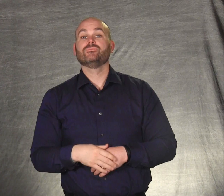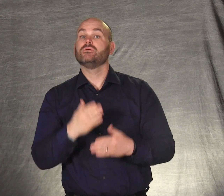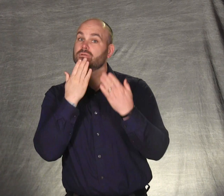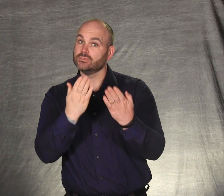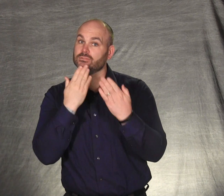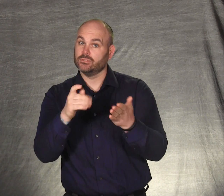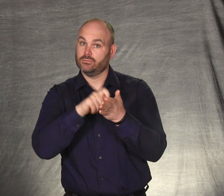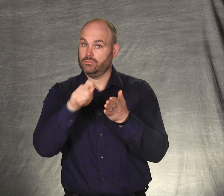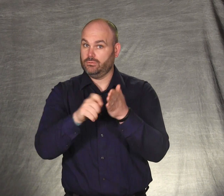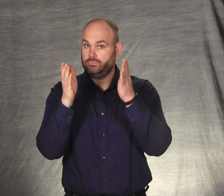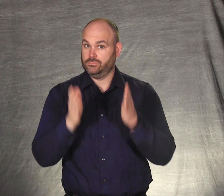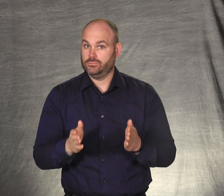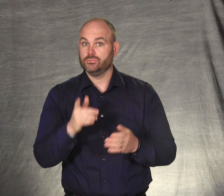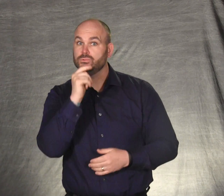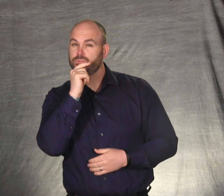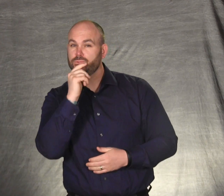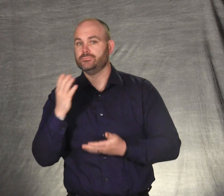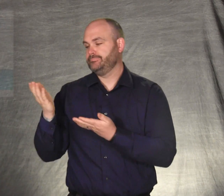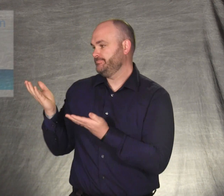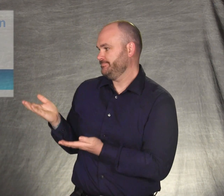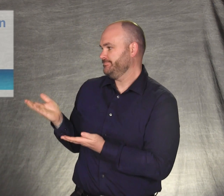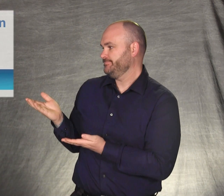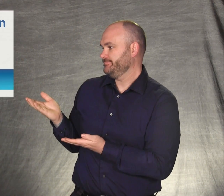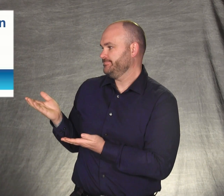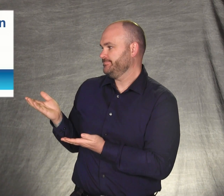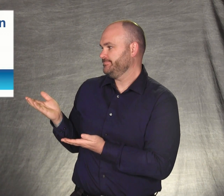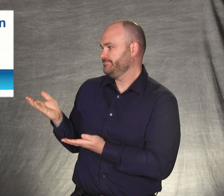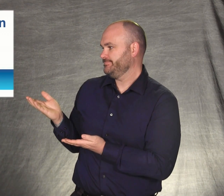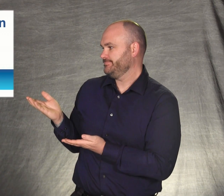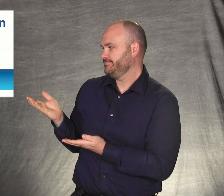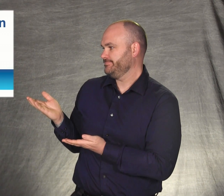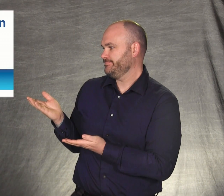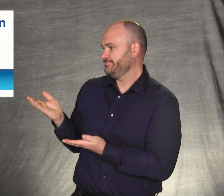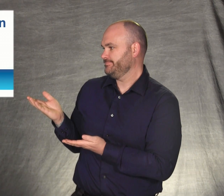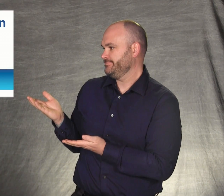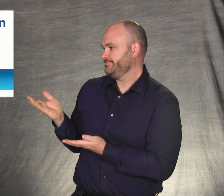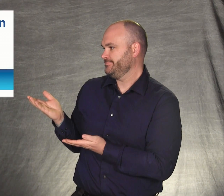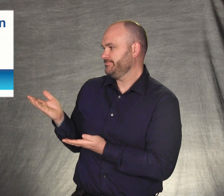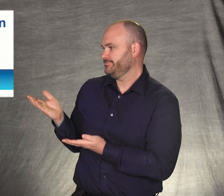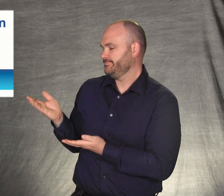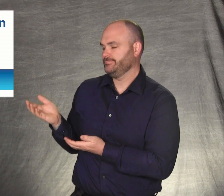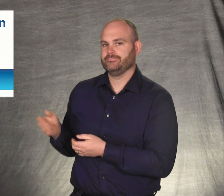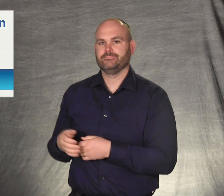Thanks to the bill authors: Representative Nels Pierson and Senator Ann Rest.